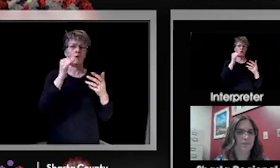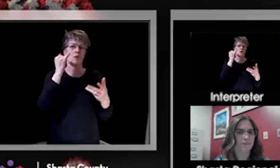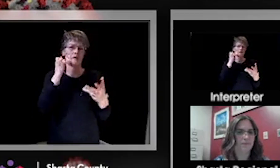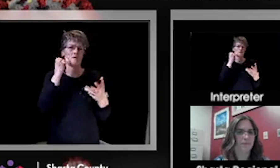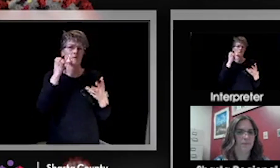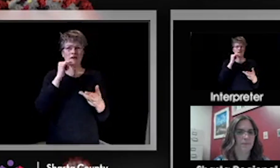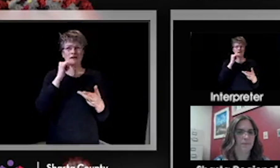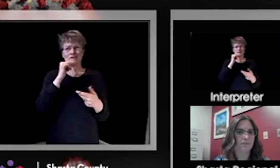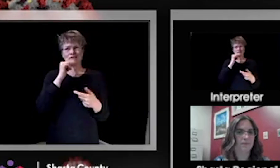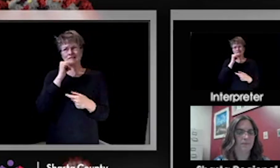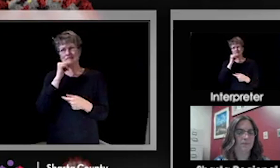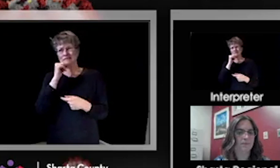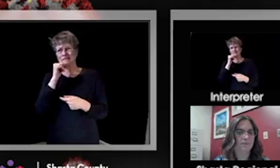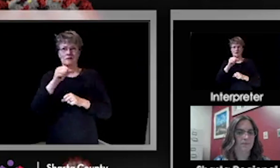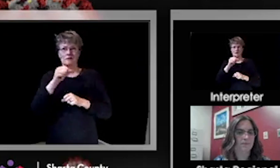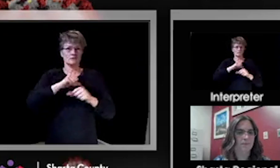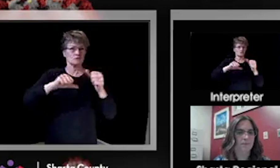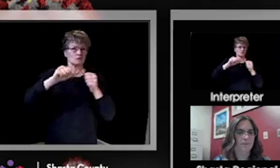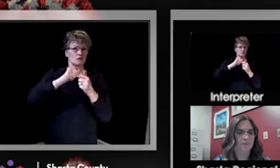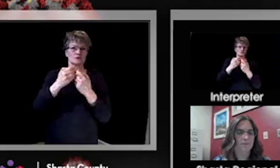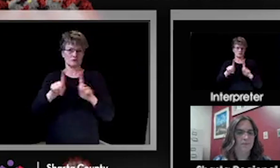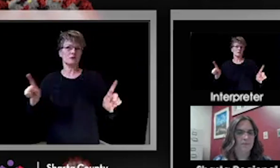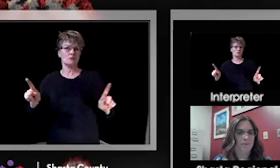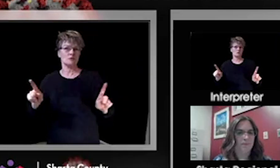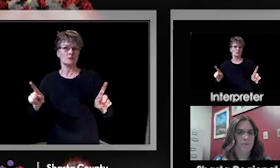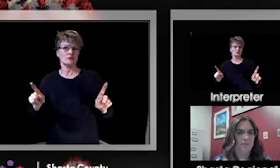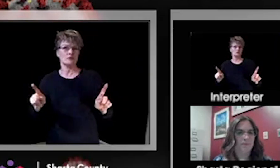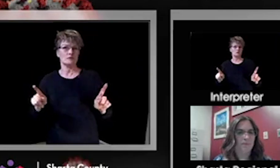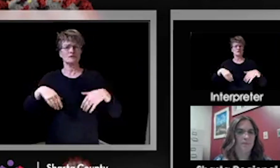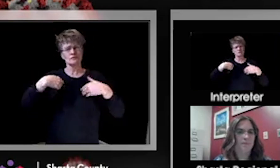trying to show what would happen in different scenarios so that we can hopefully plan the